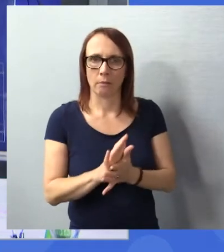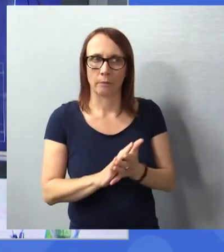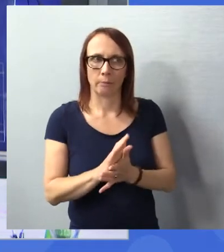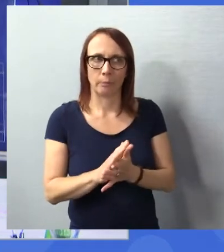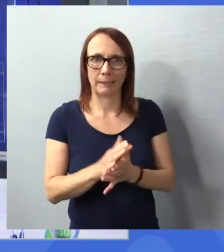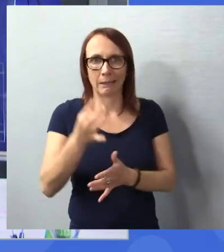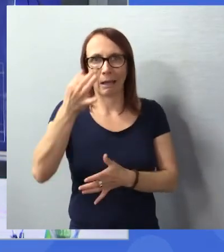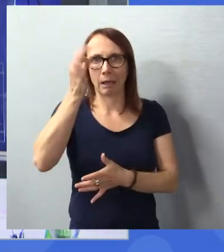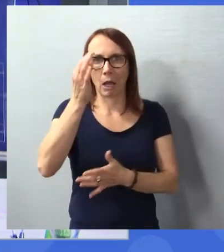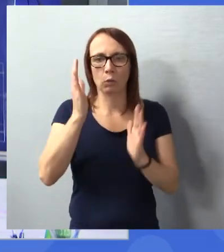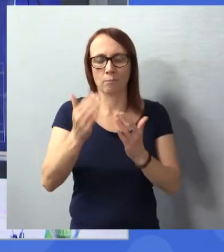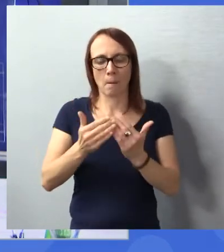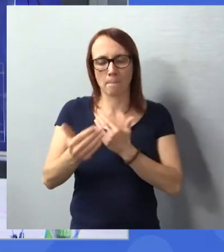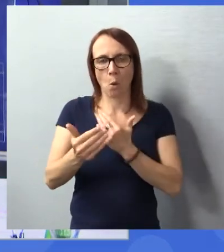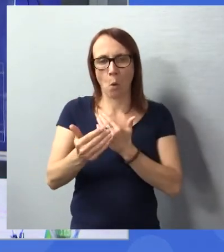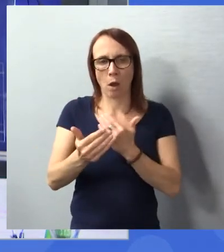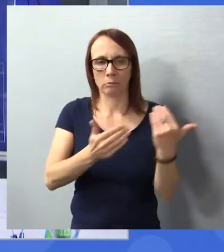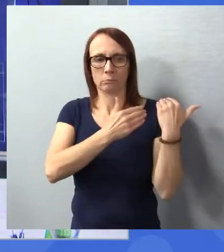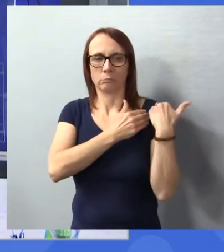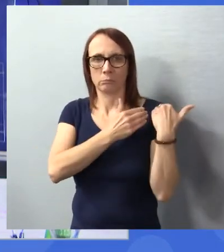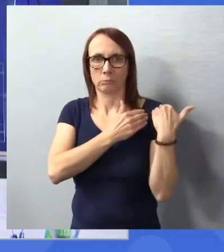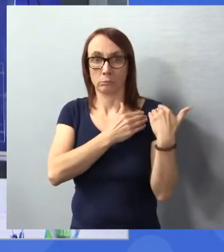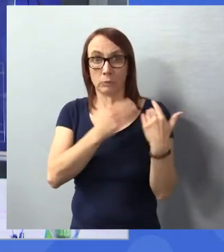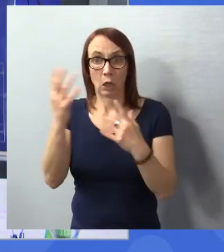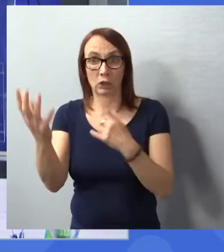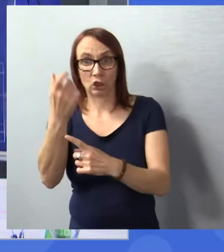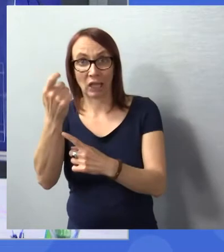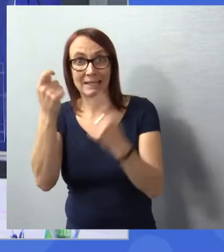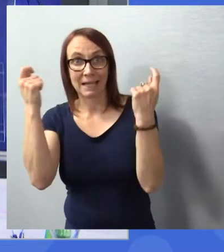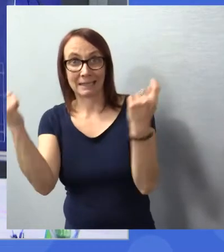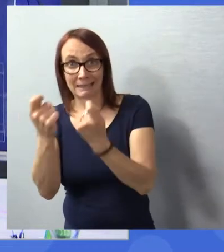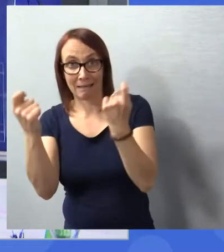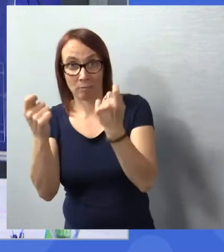where we celebrate their successes but also are able to kind of share things